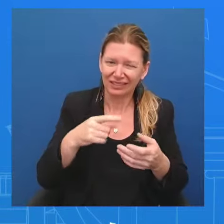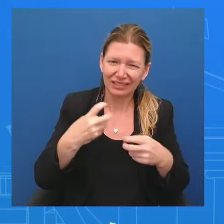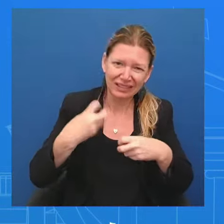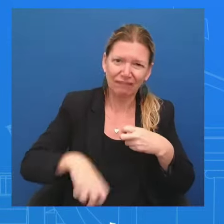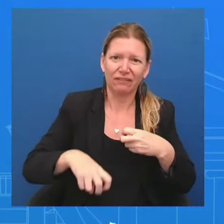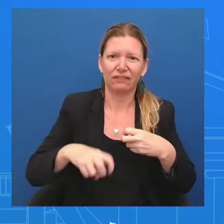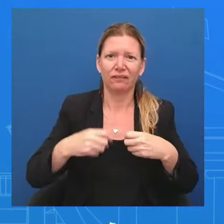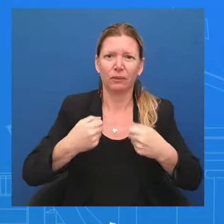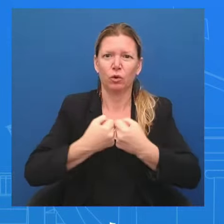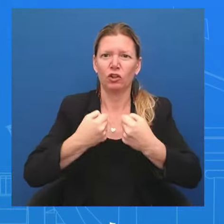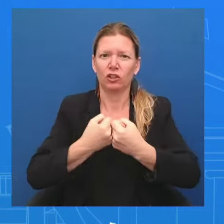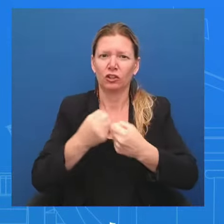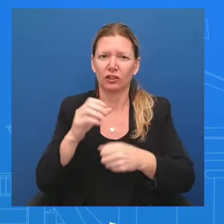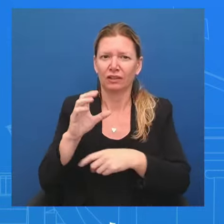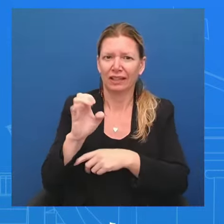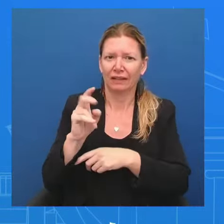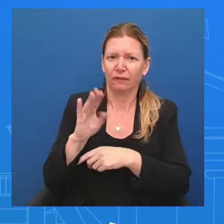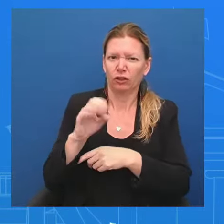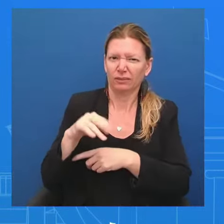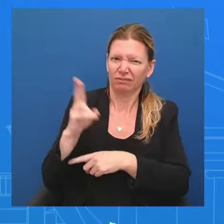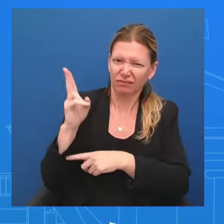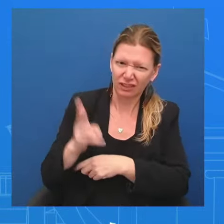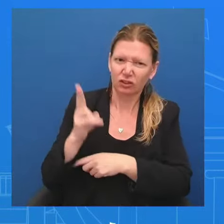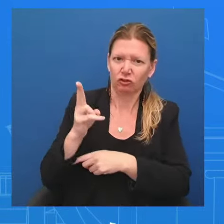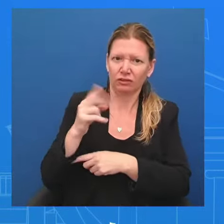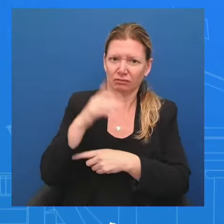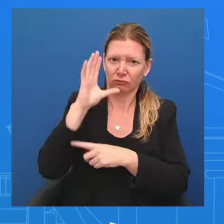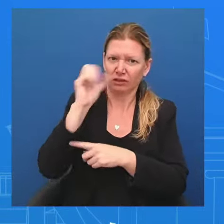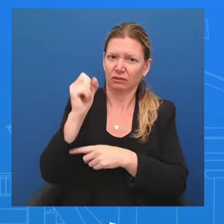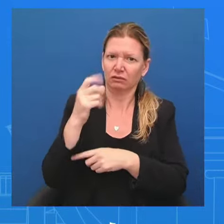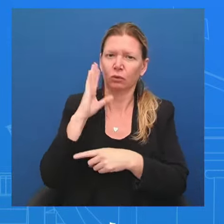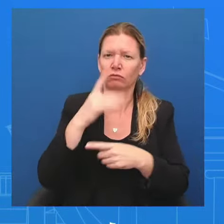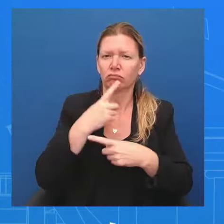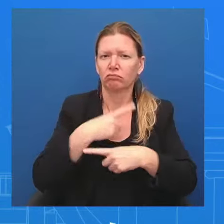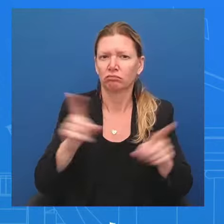To your question, we'll continue to evaluate all options at hand